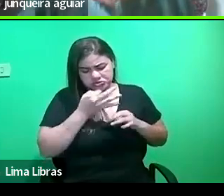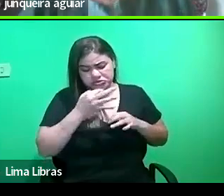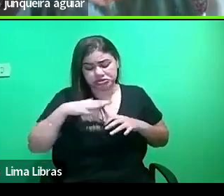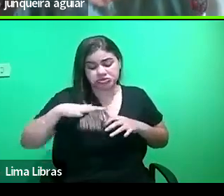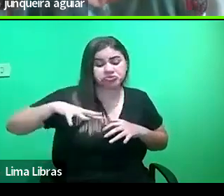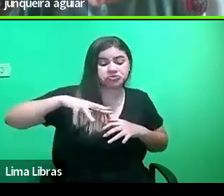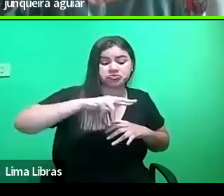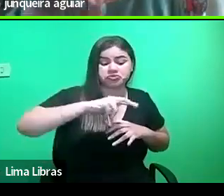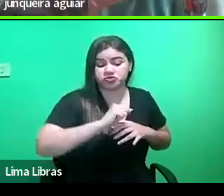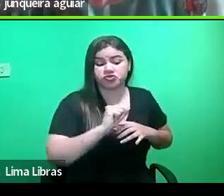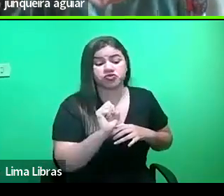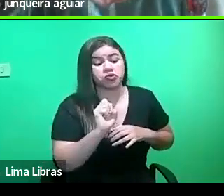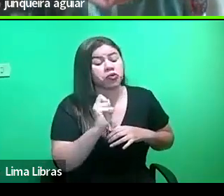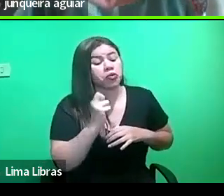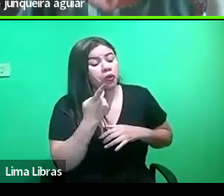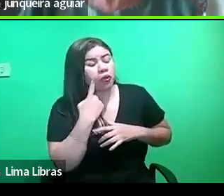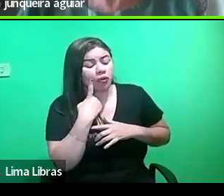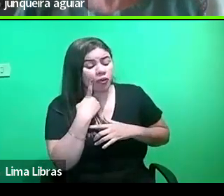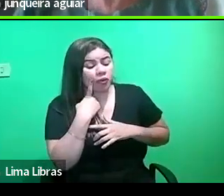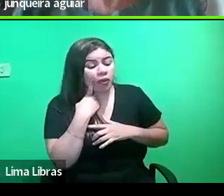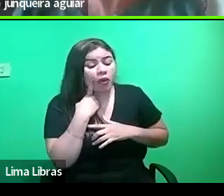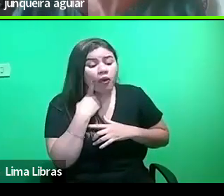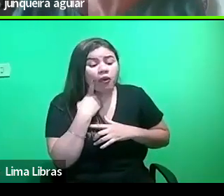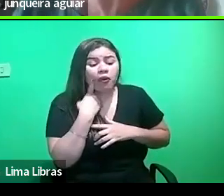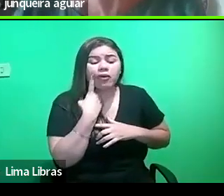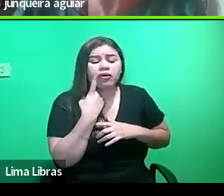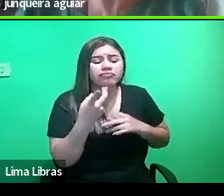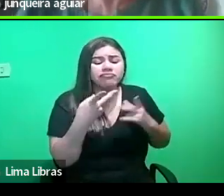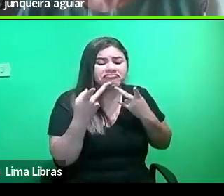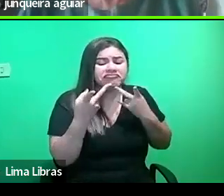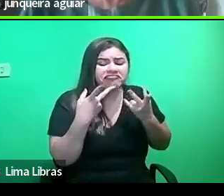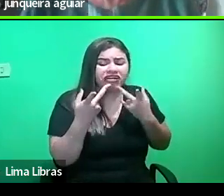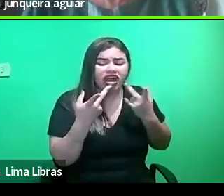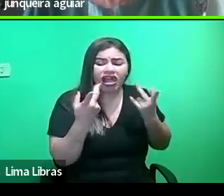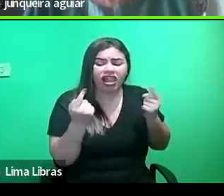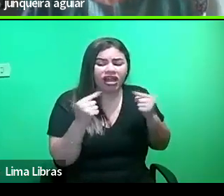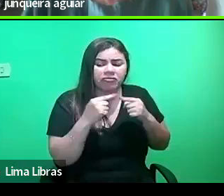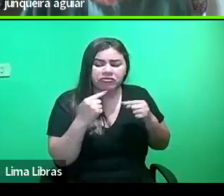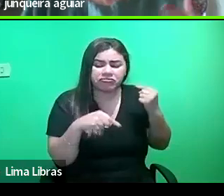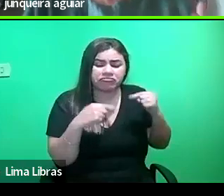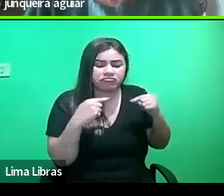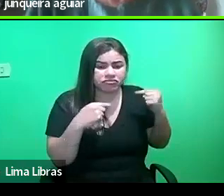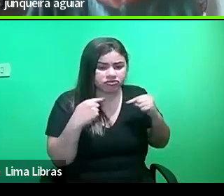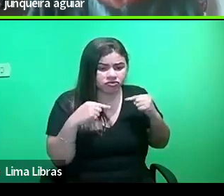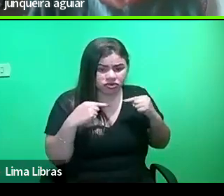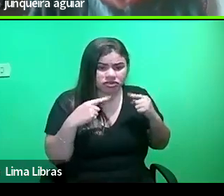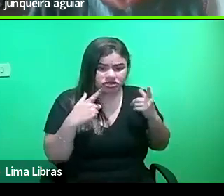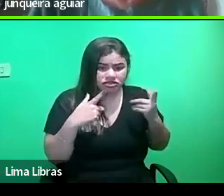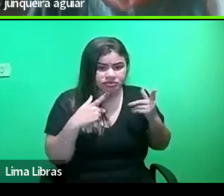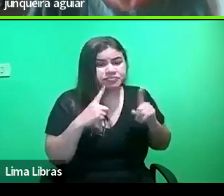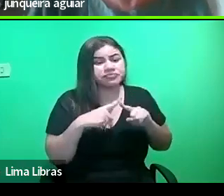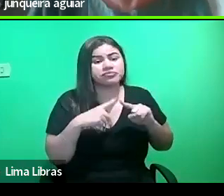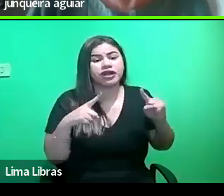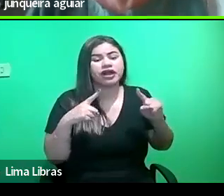have fun, and me? You all do say do say all secrets, do say all sequence, all my say all sequence, all my foul , my zoom , my zok idiot. Okay